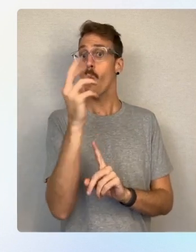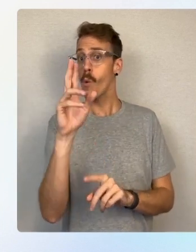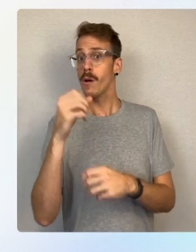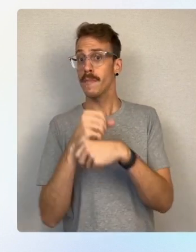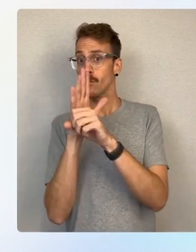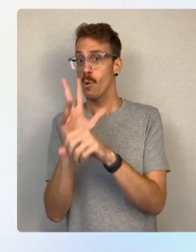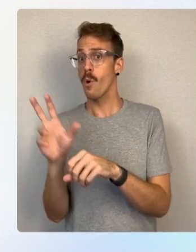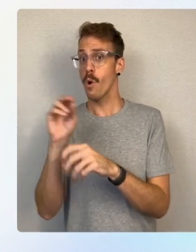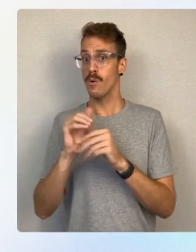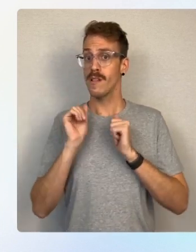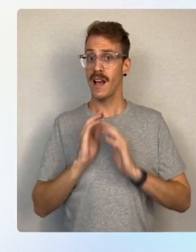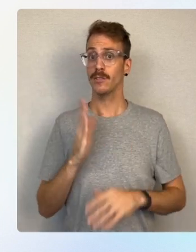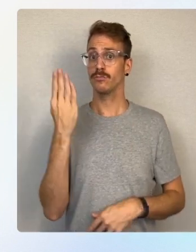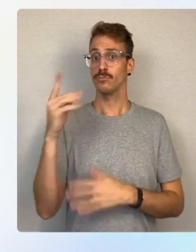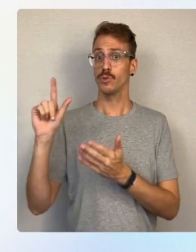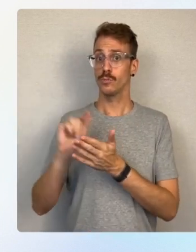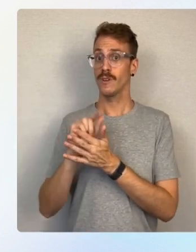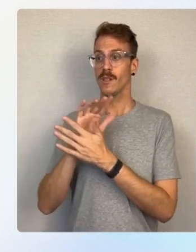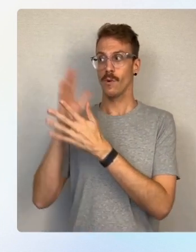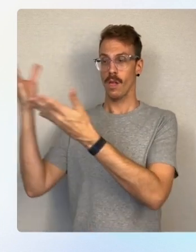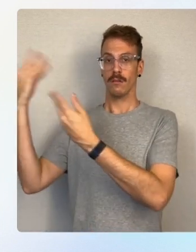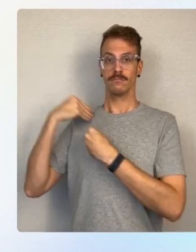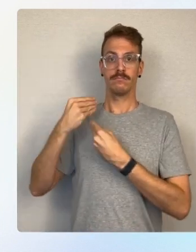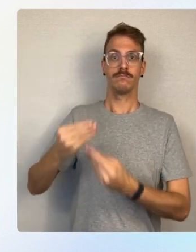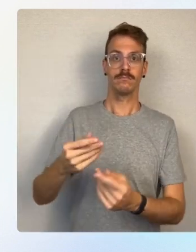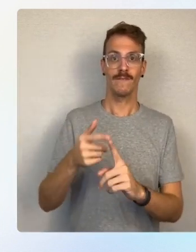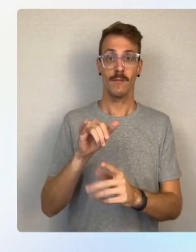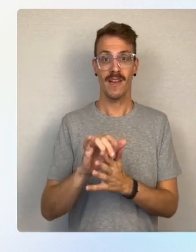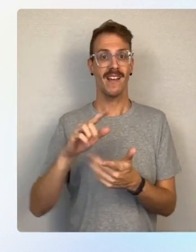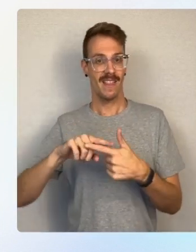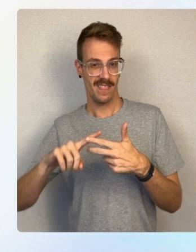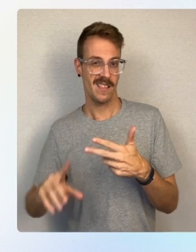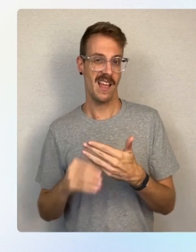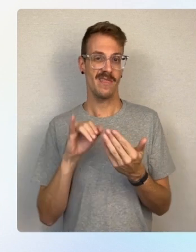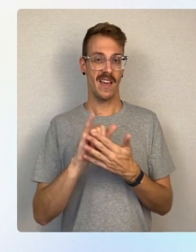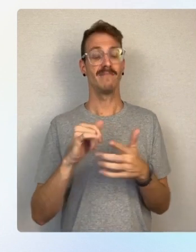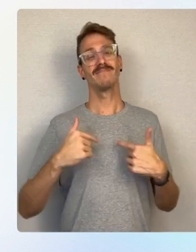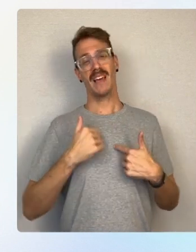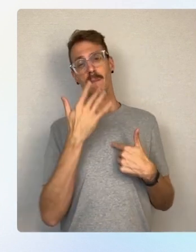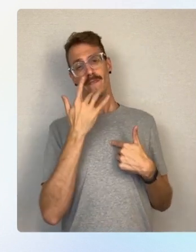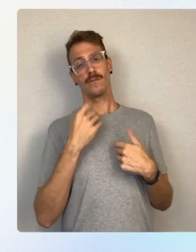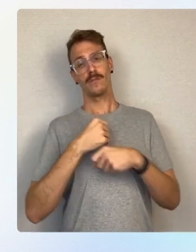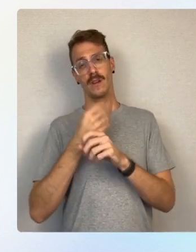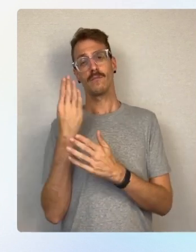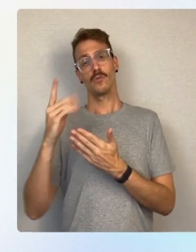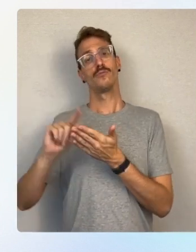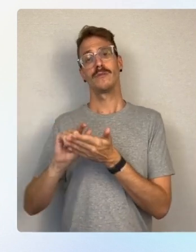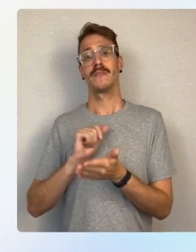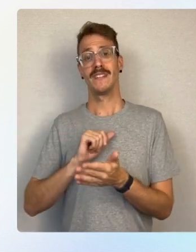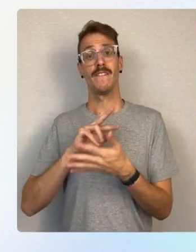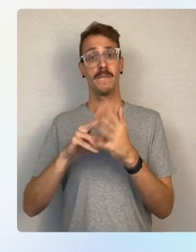or you create your own actor blueprint that inherits from it and add that instead. I prefer to create a blueprint